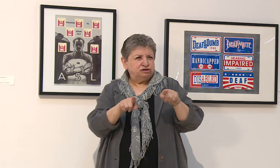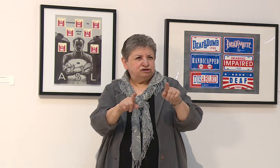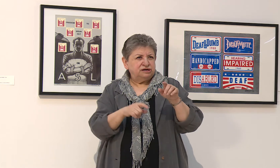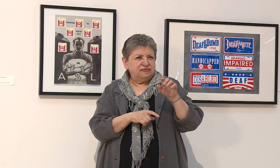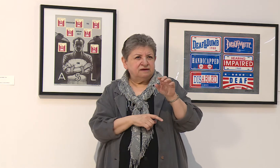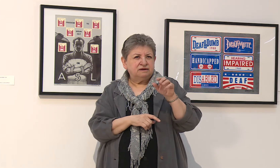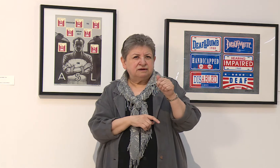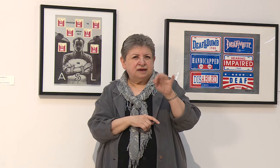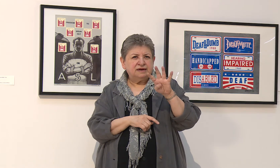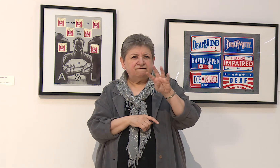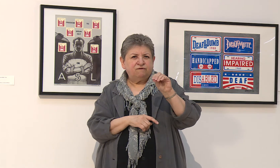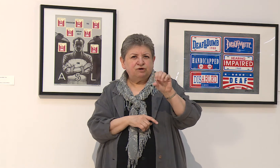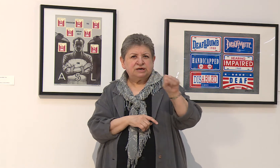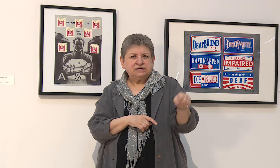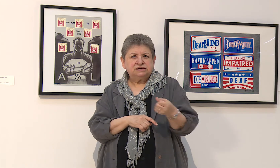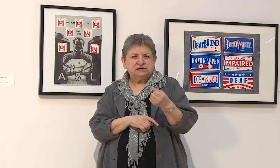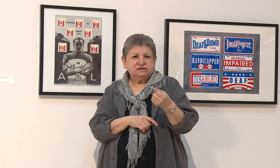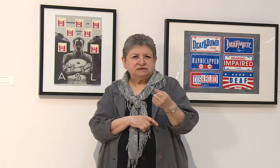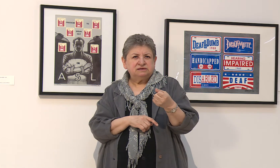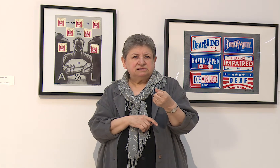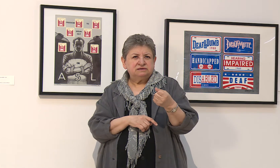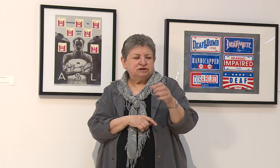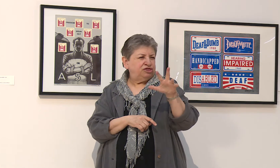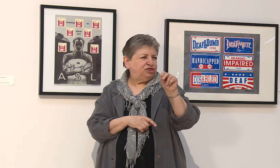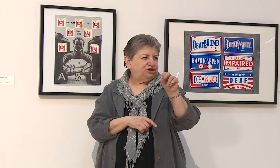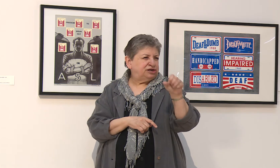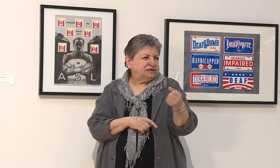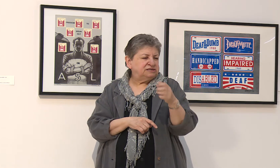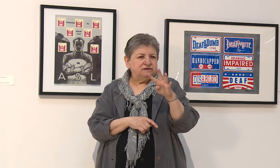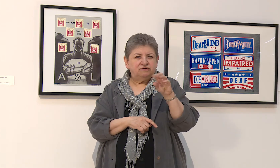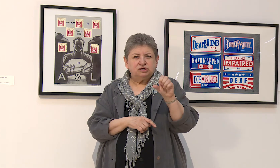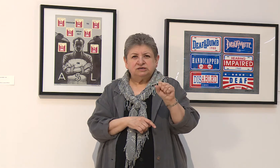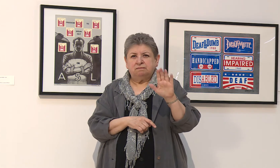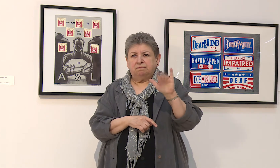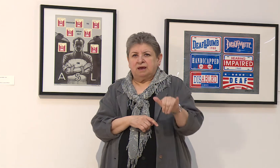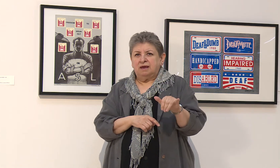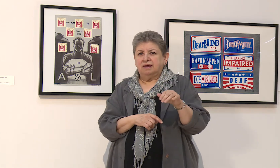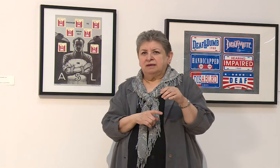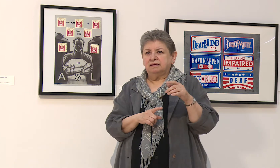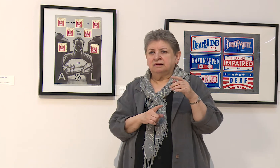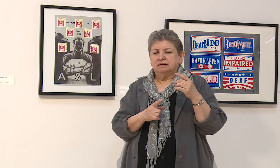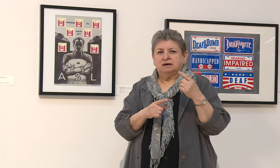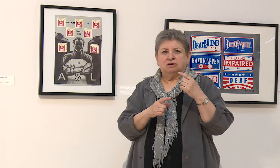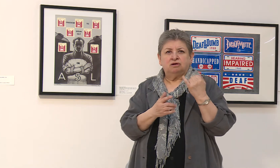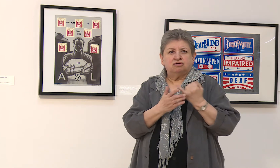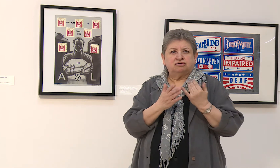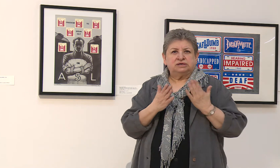and that was during the 1940S, 1930's era.